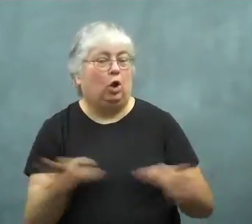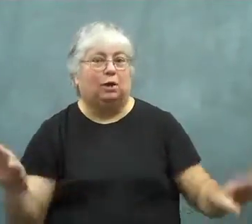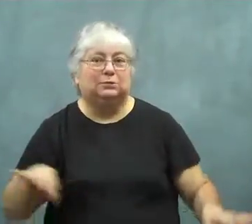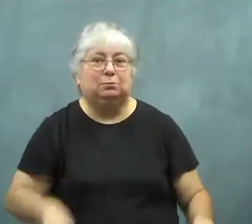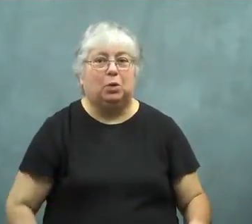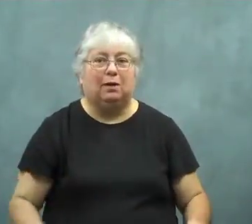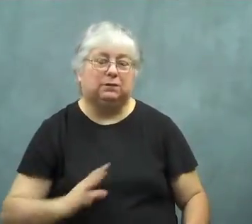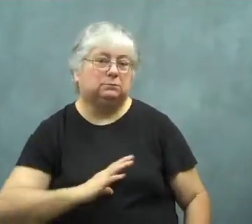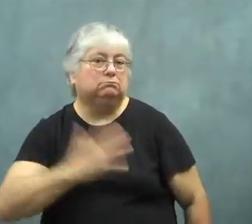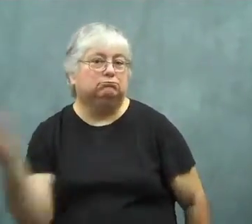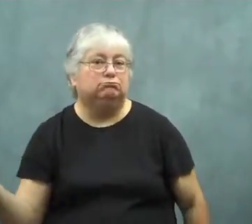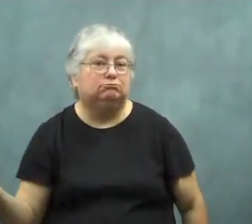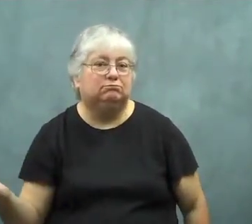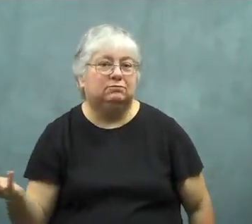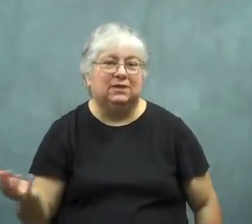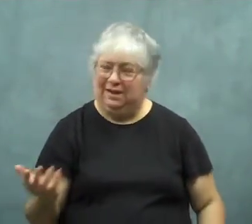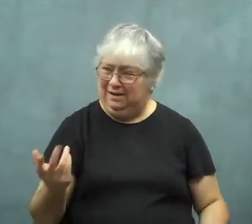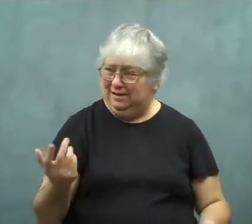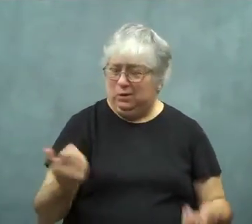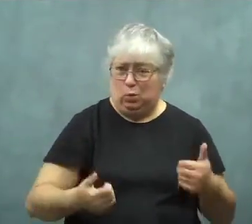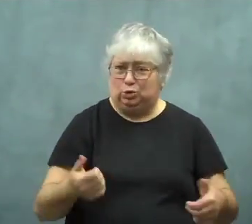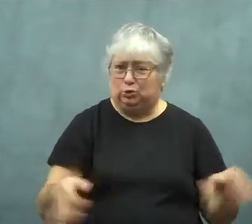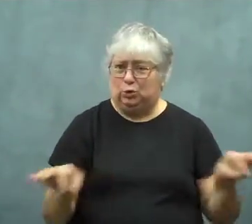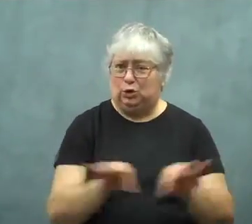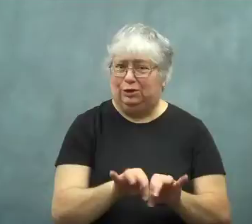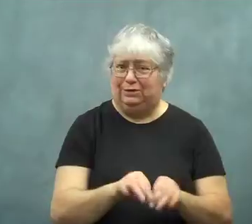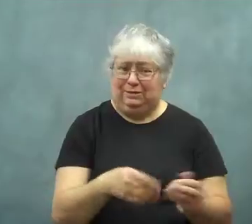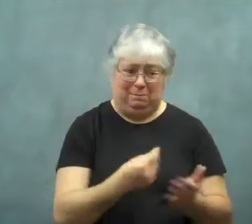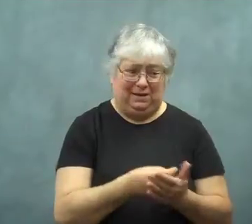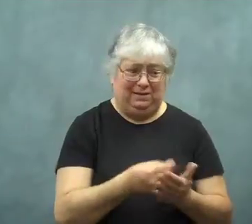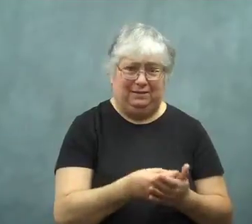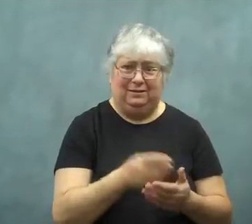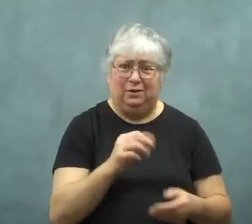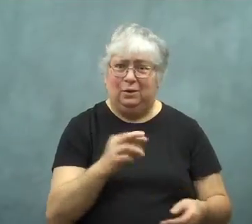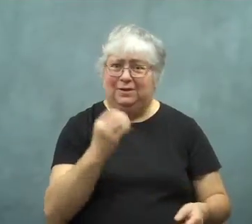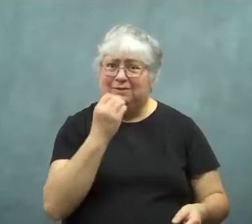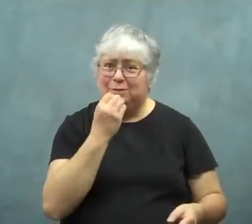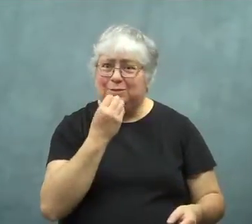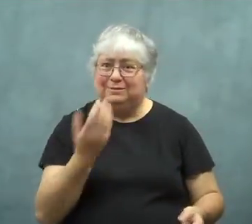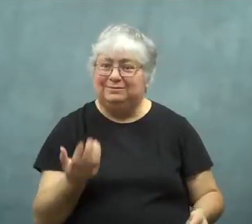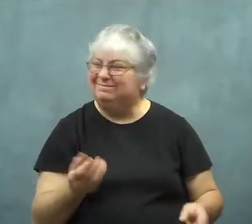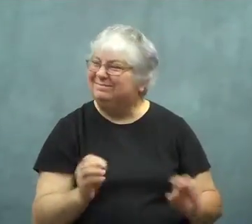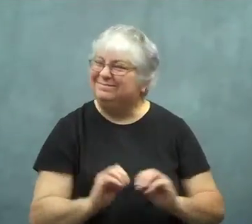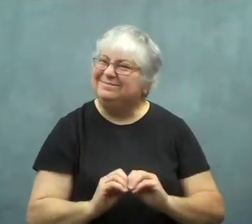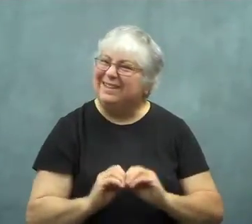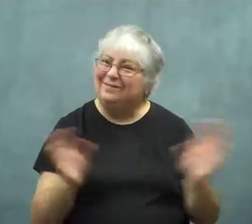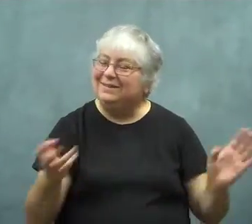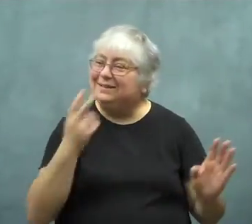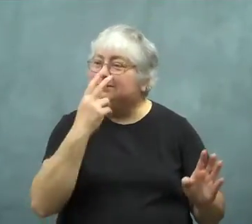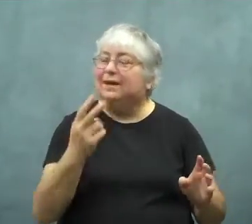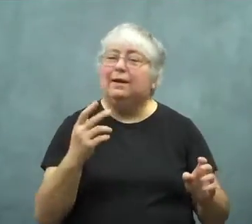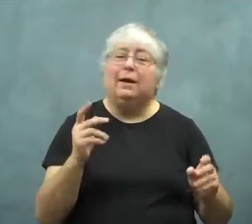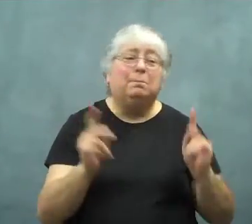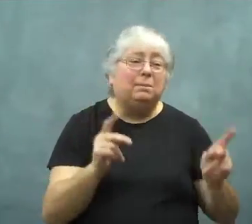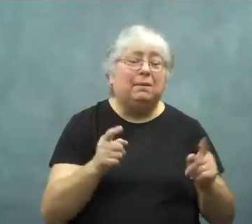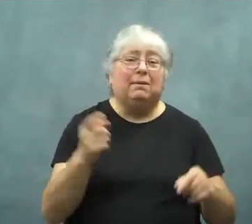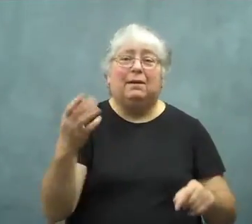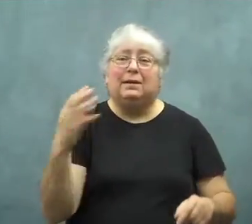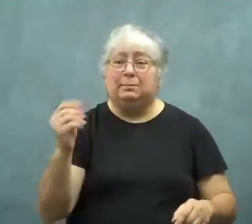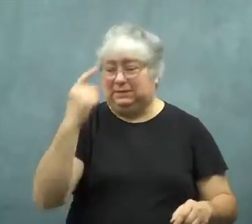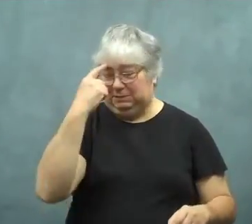They could lose profits, which they do not want at all.